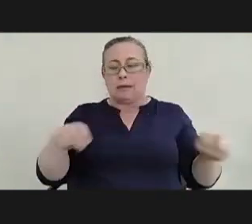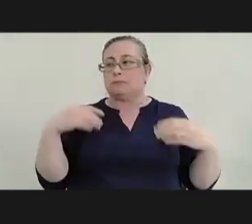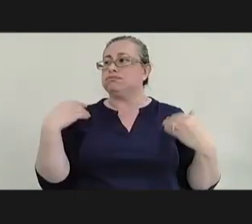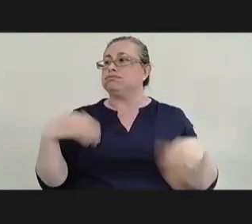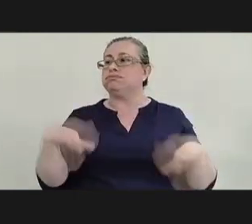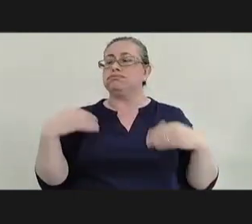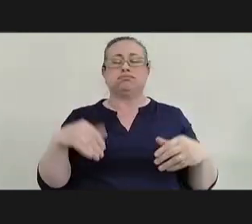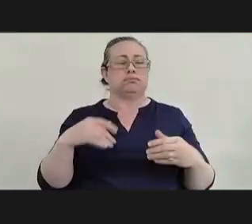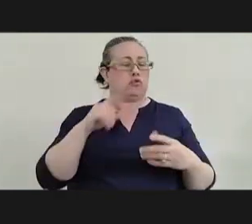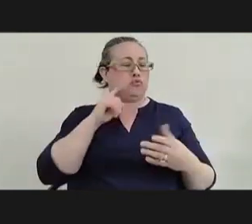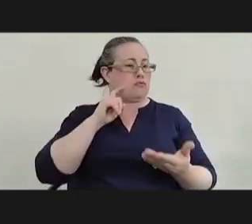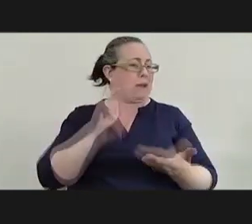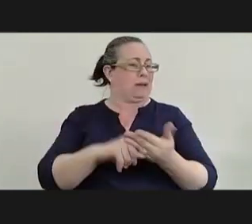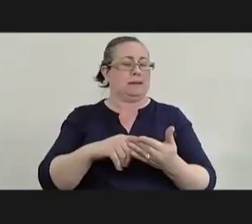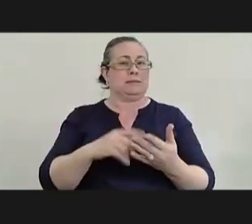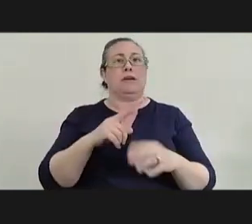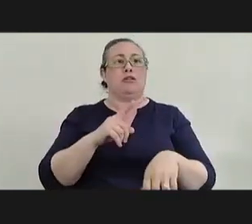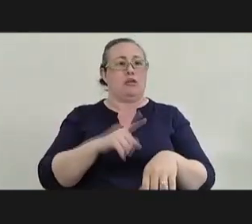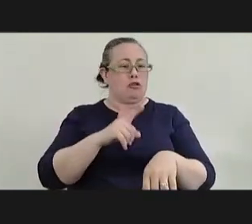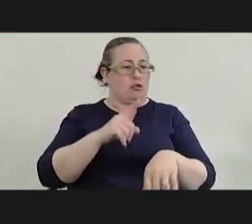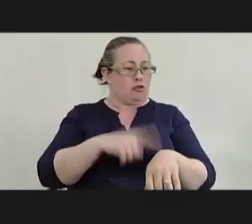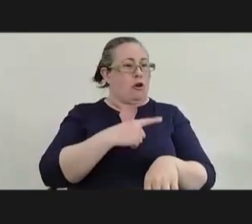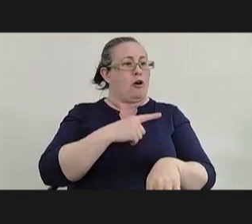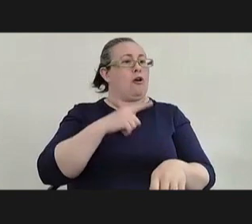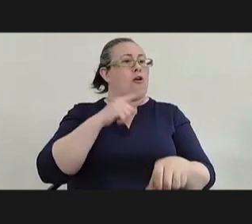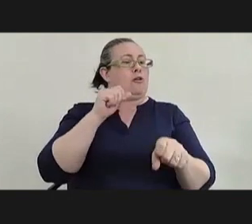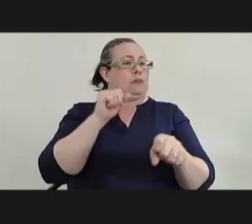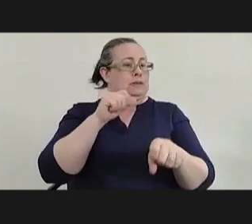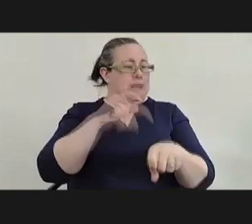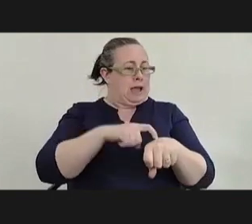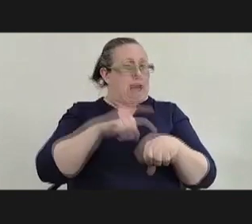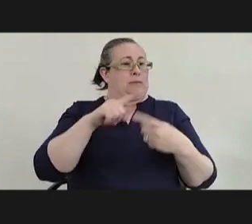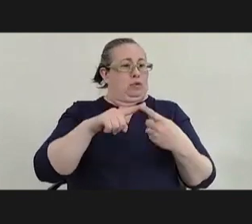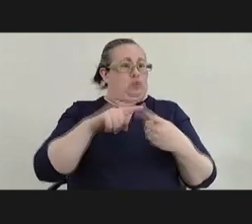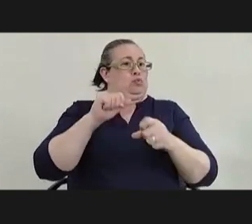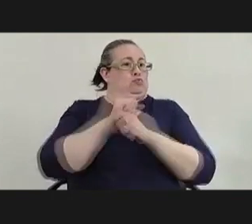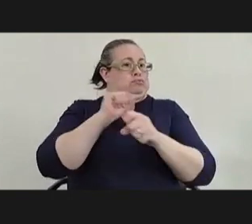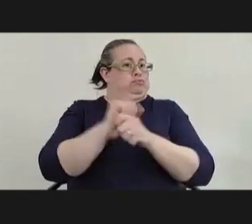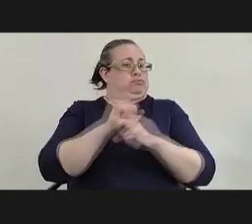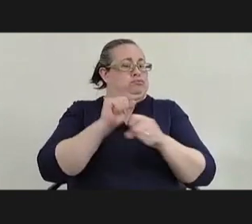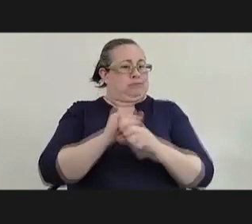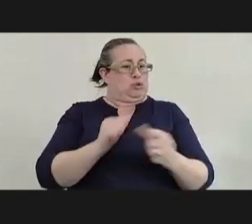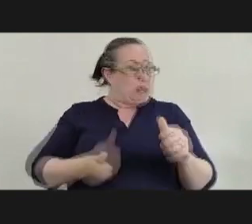we've got a long way to go to catch up on many of our vaccination rates following the pandemic,